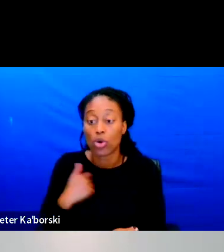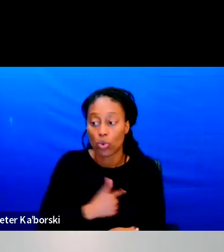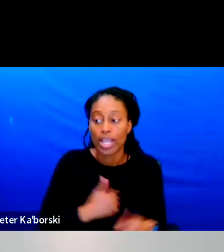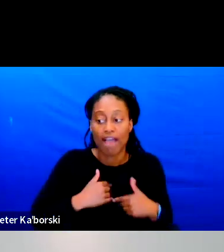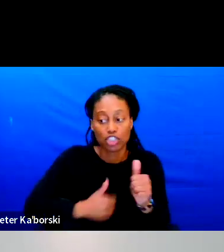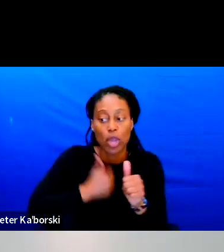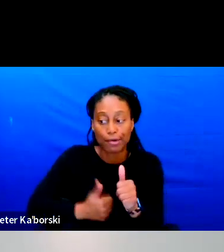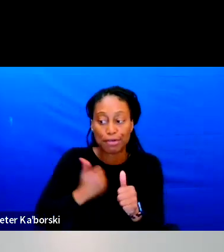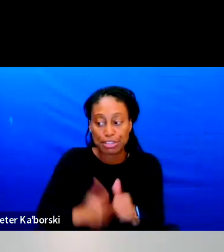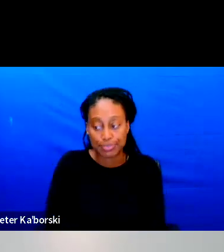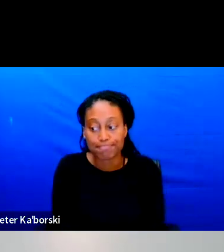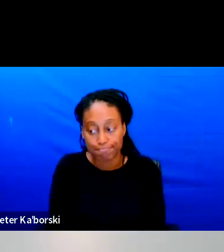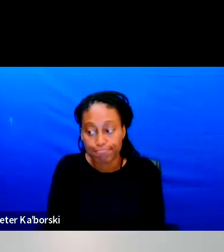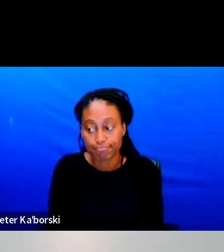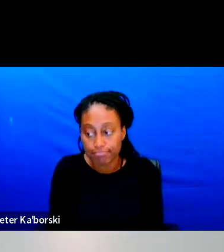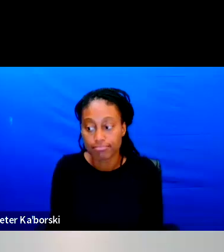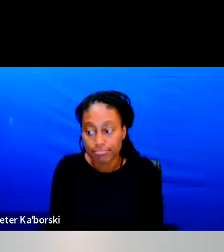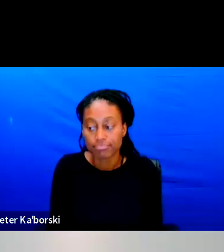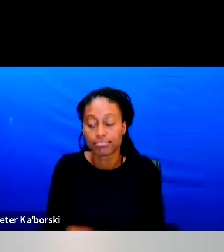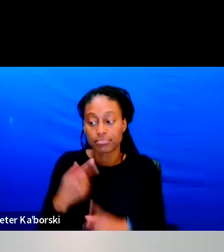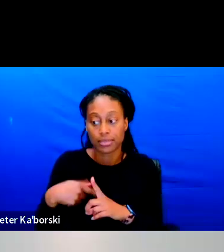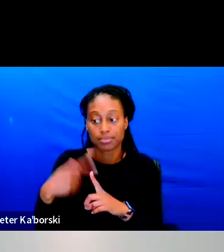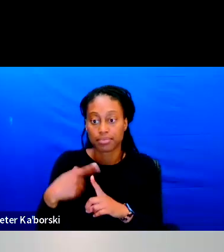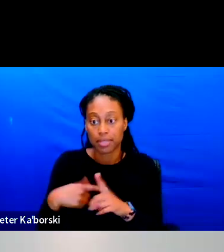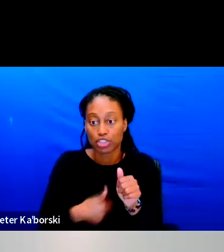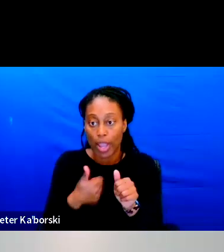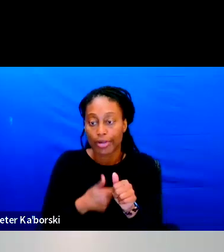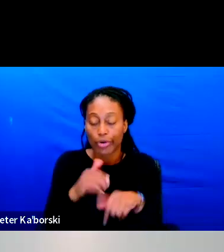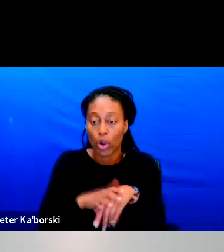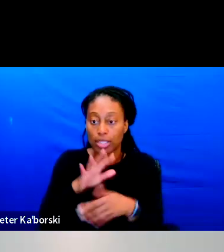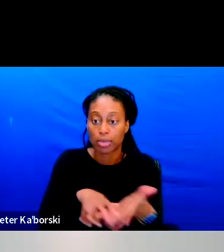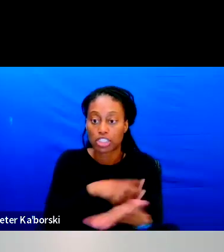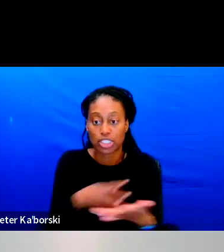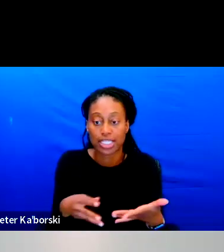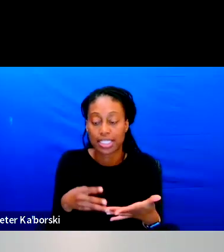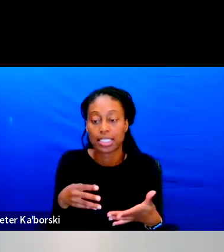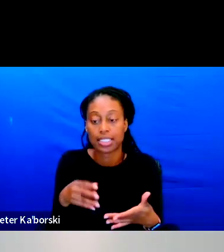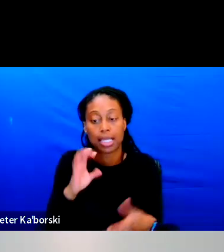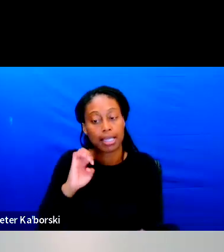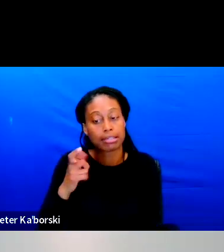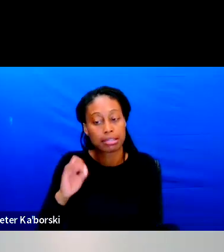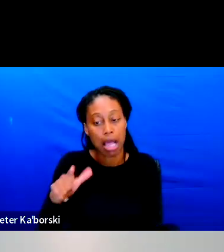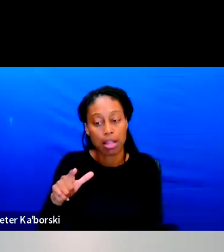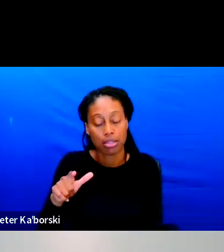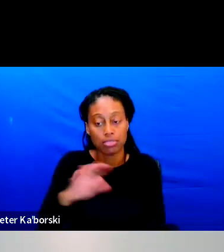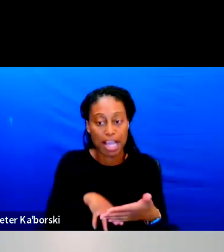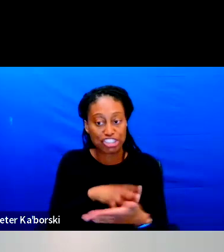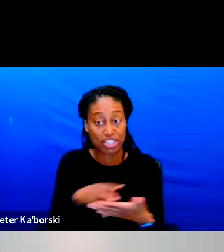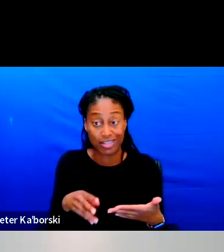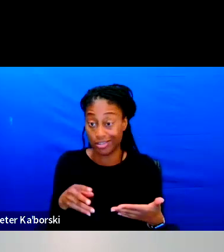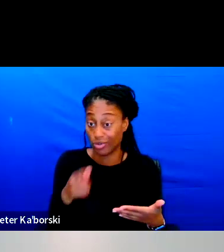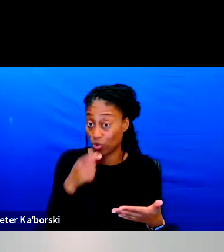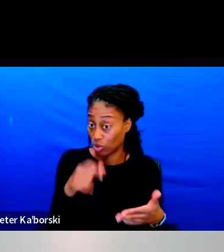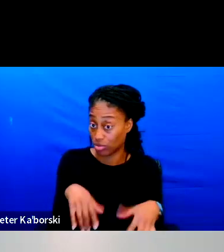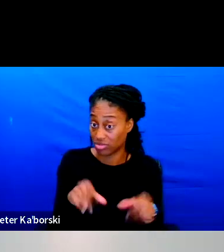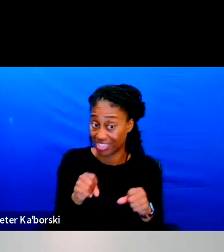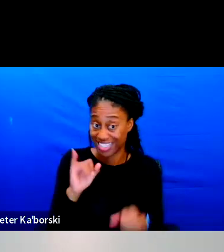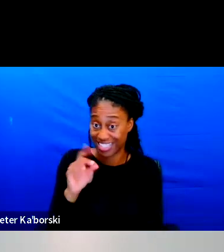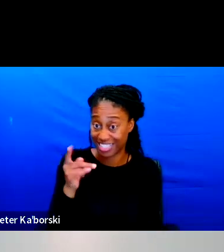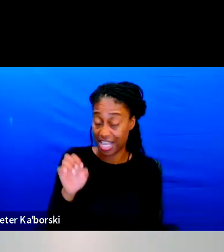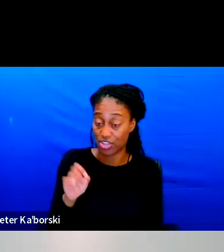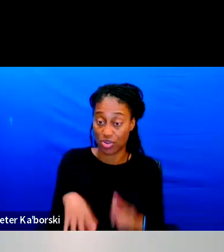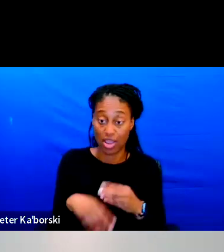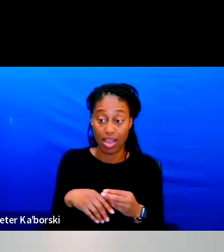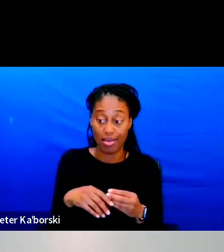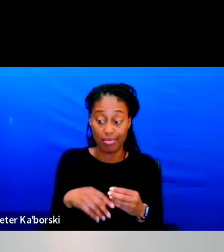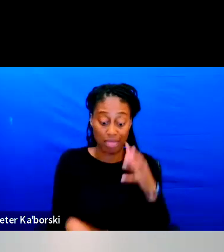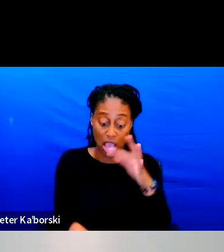Sandra McBroom: so it's a monthly tracker on a spreadsheet, and ex an excel spreadsheet. And so whoever does the intake, you add all the information and all of